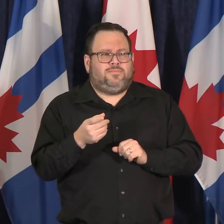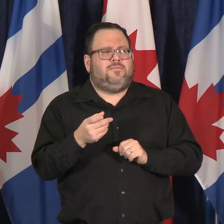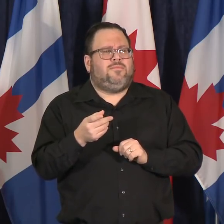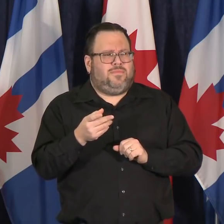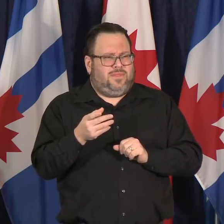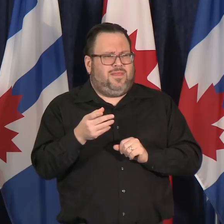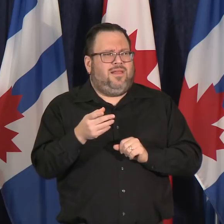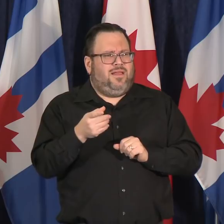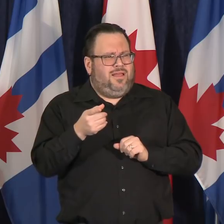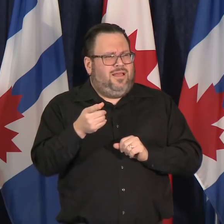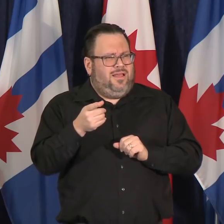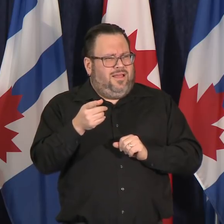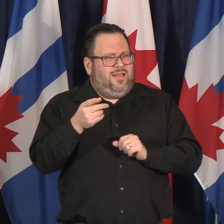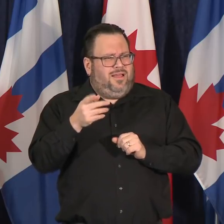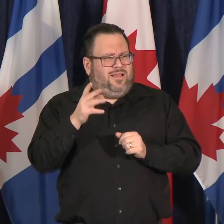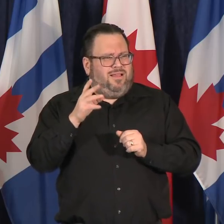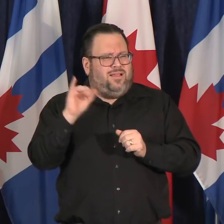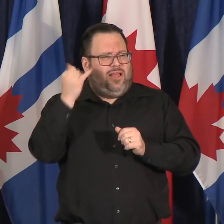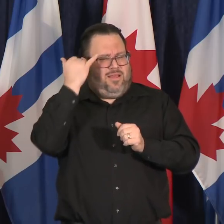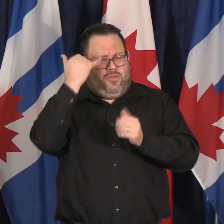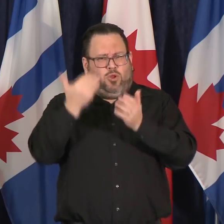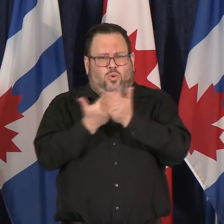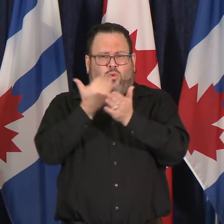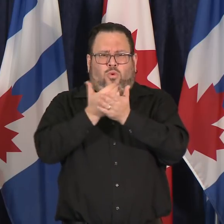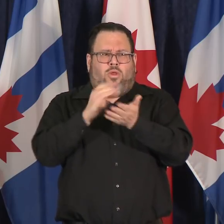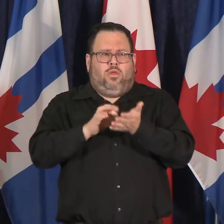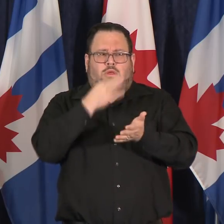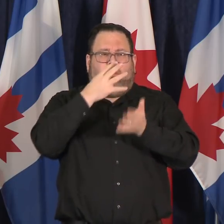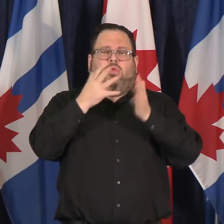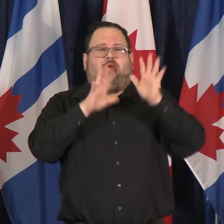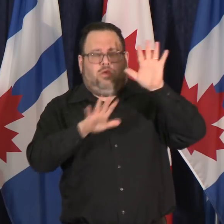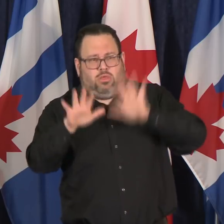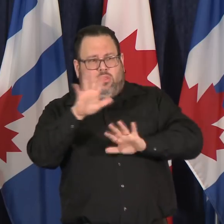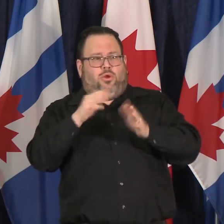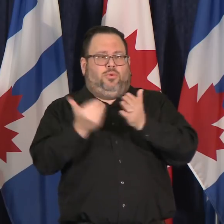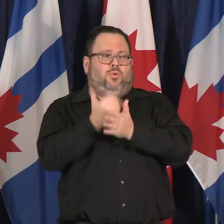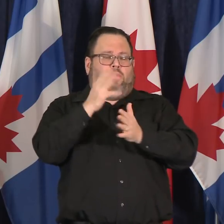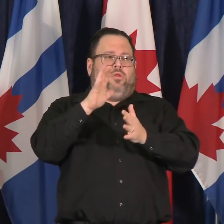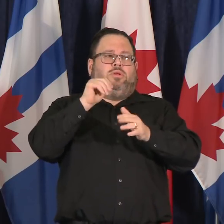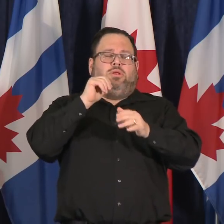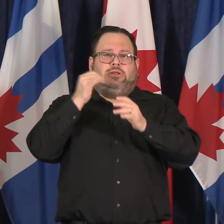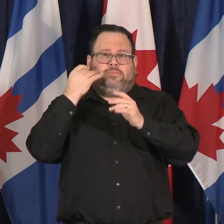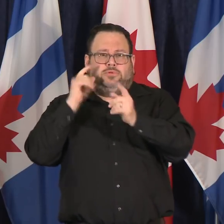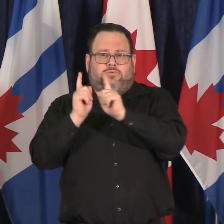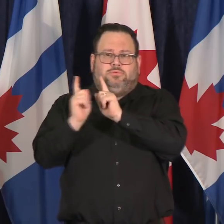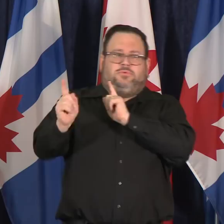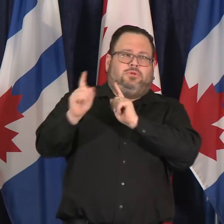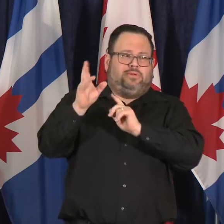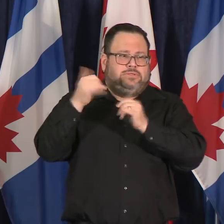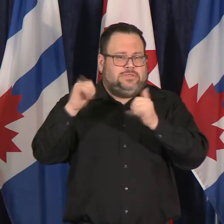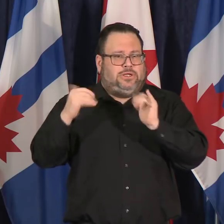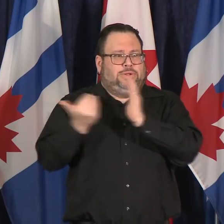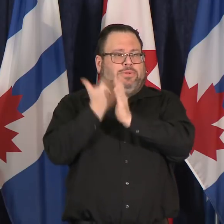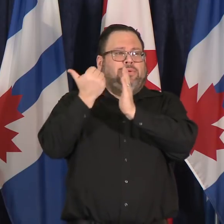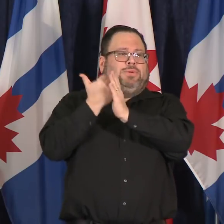have befall taken for the right amount of time the right dose these things that you've talked about that have made people's lives challenging does this